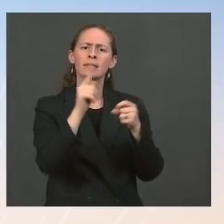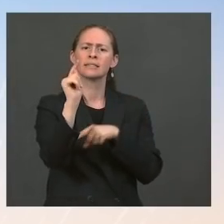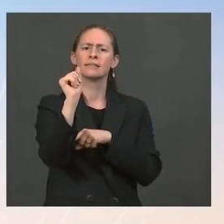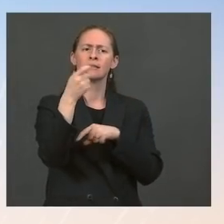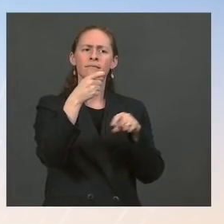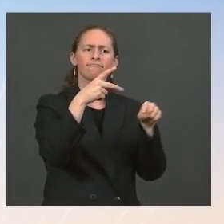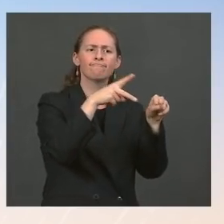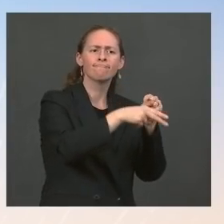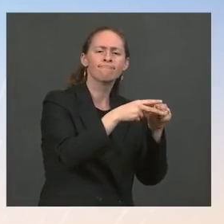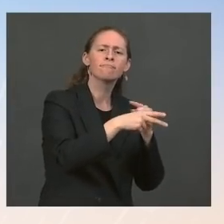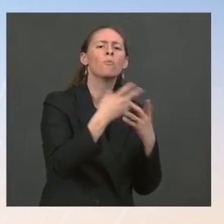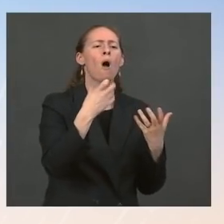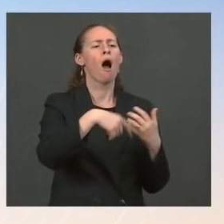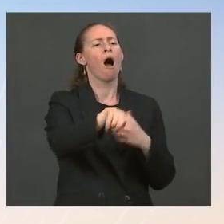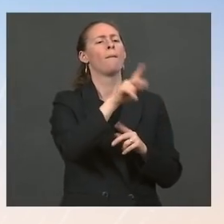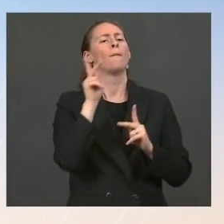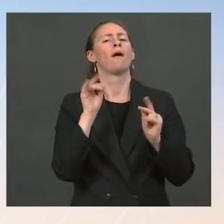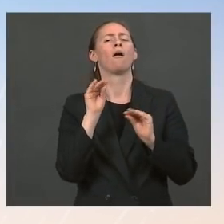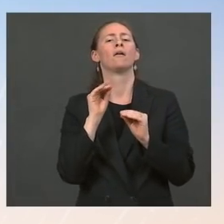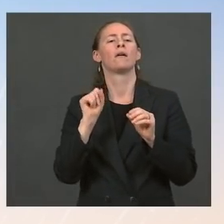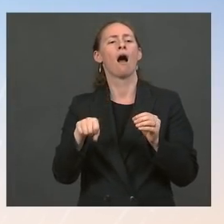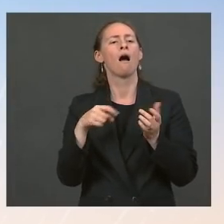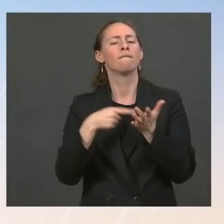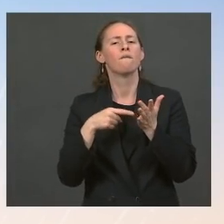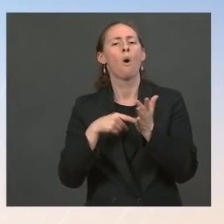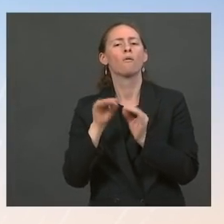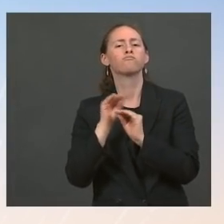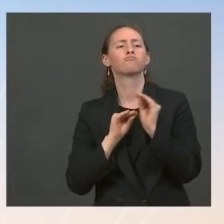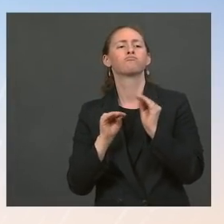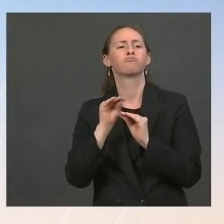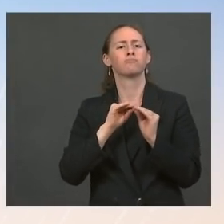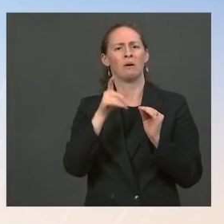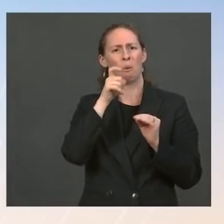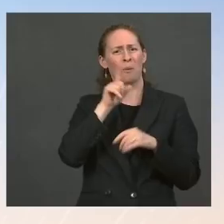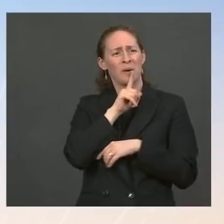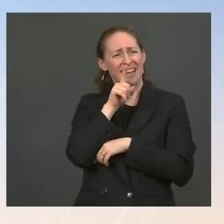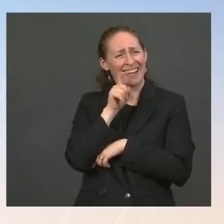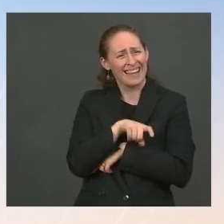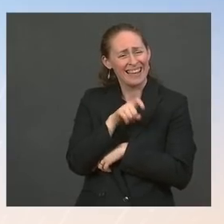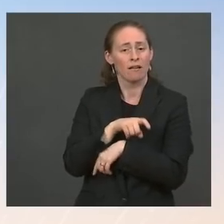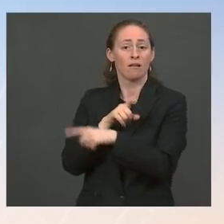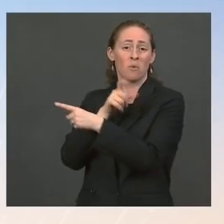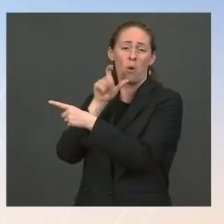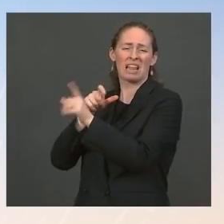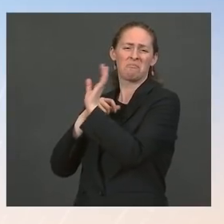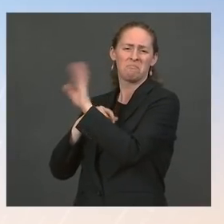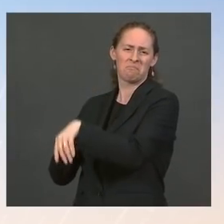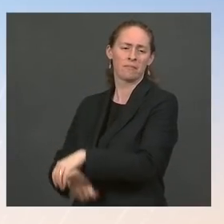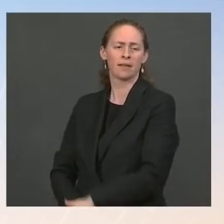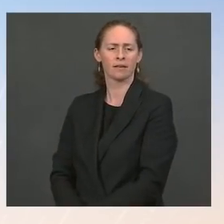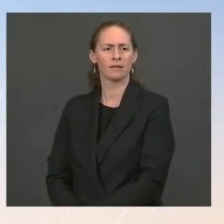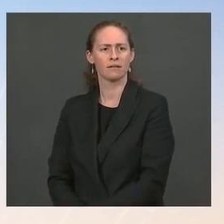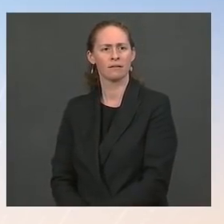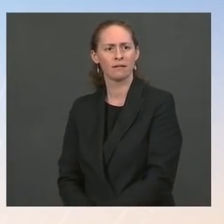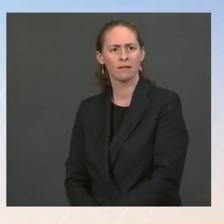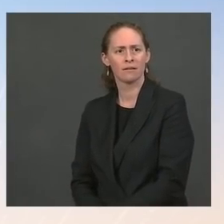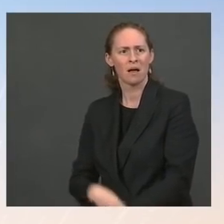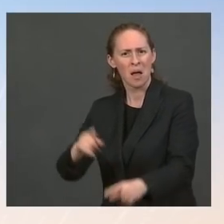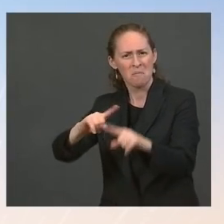is given to the people who need it and not the people who need it less. The Press: But does that put more administrative burden on how these programs are implemented